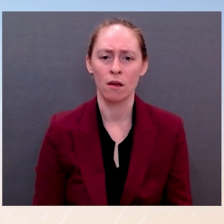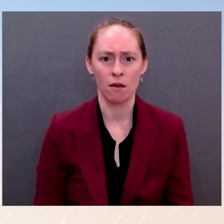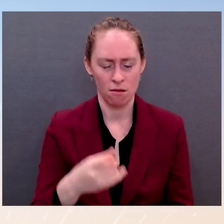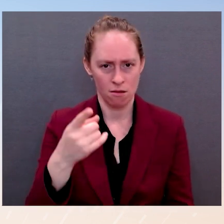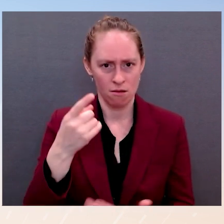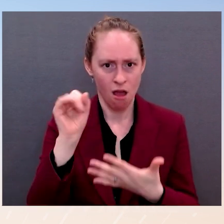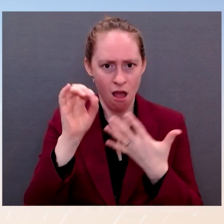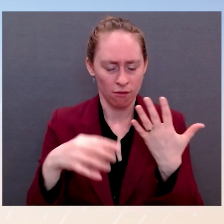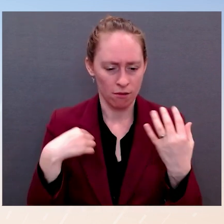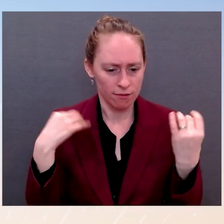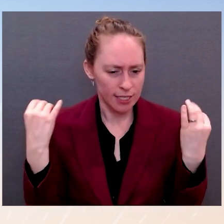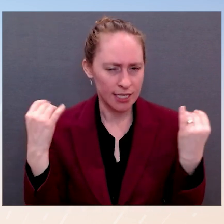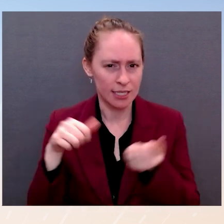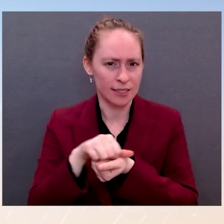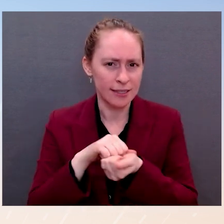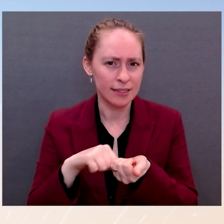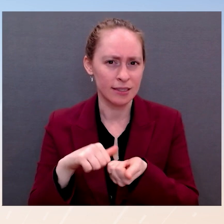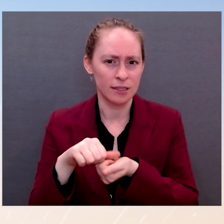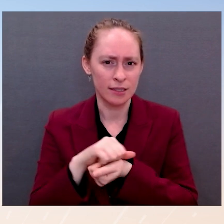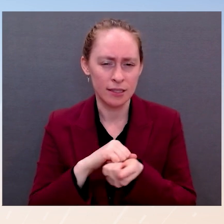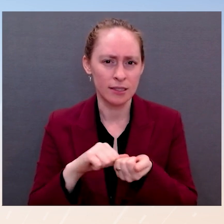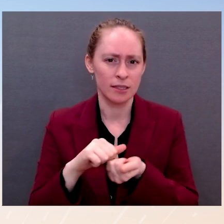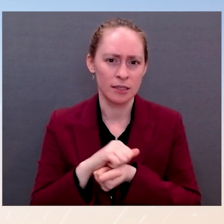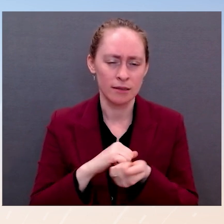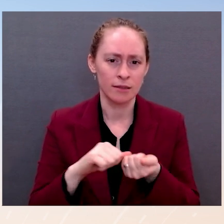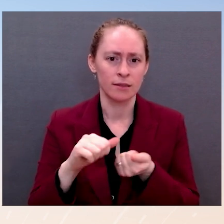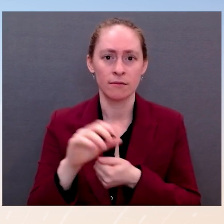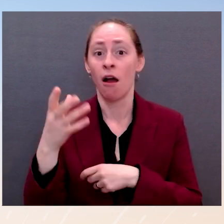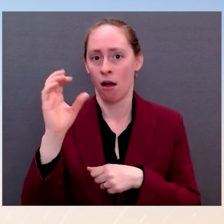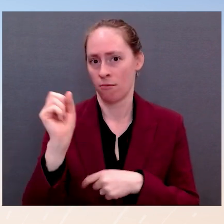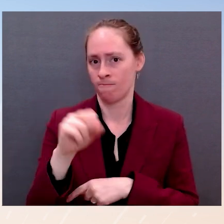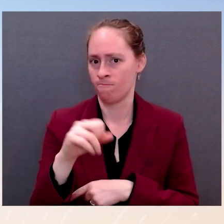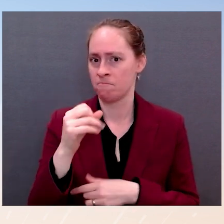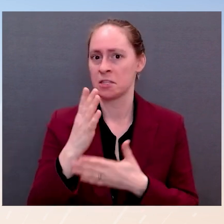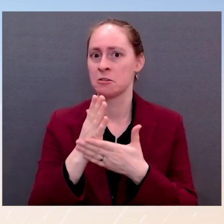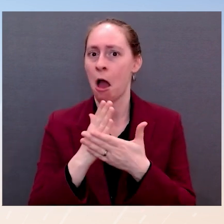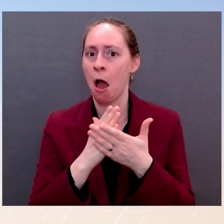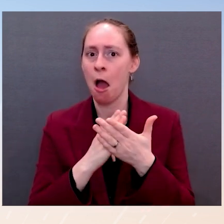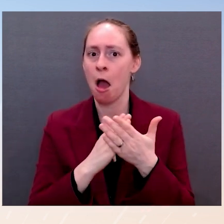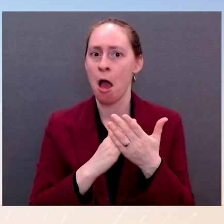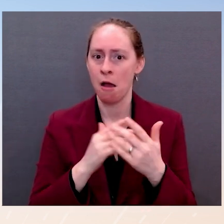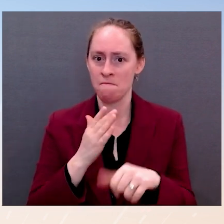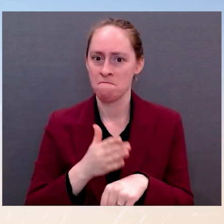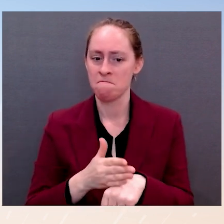You've kind of shown us that we have made some headway, but while we have closed some gaps,